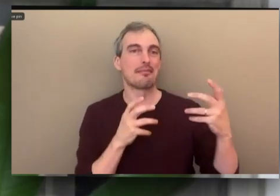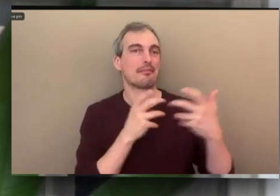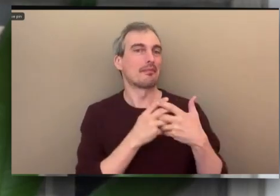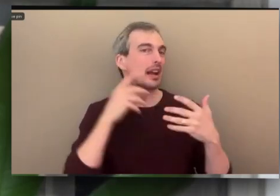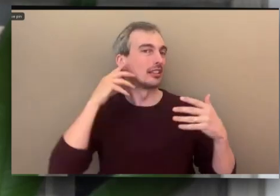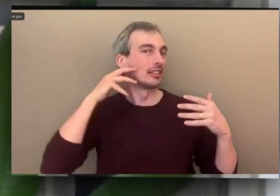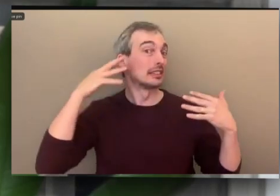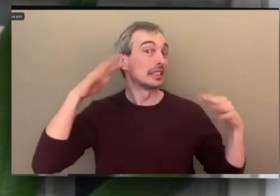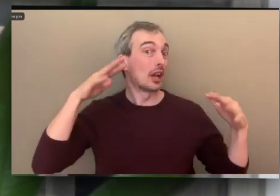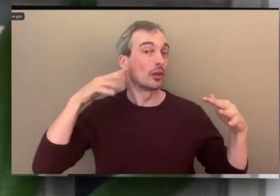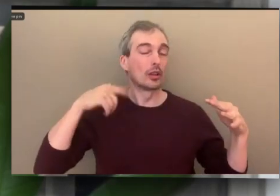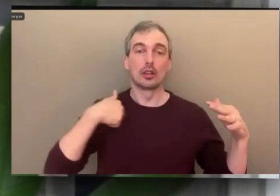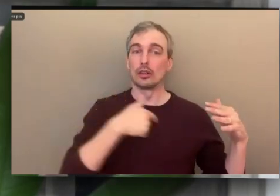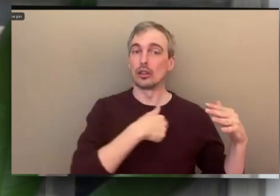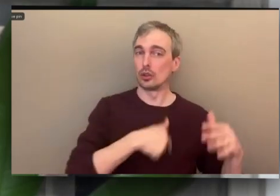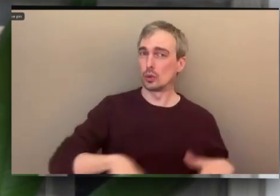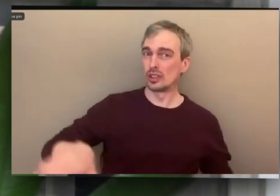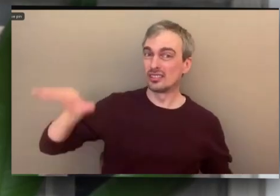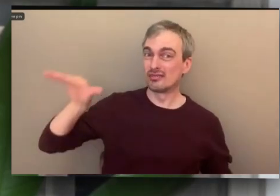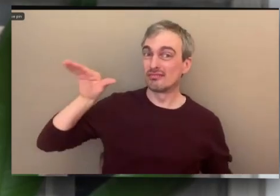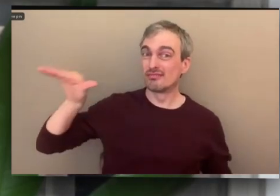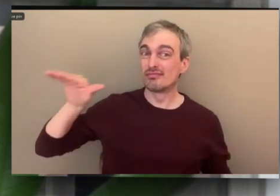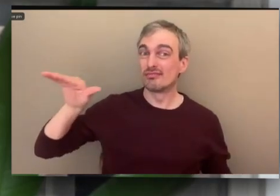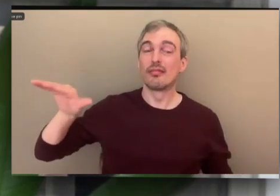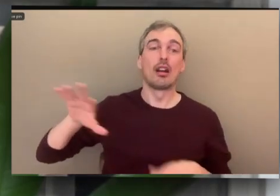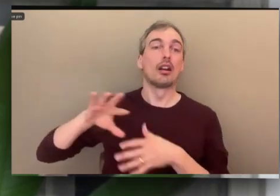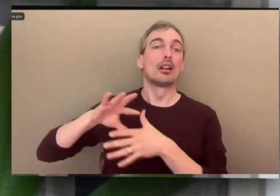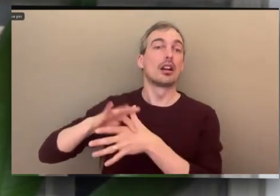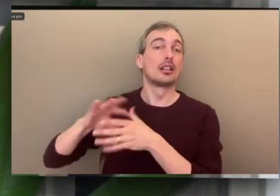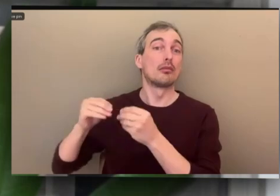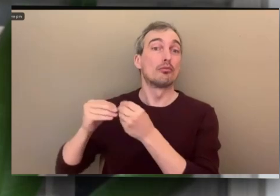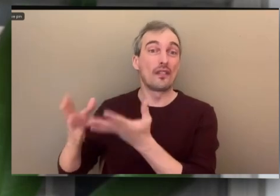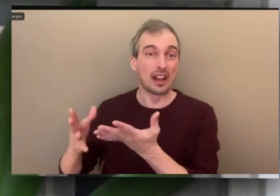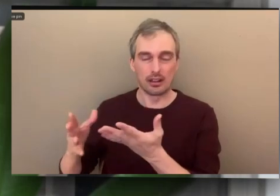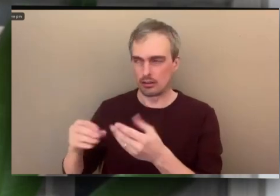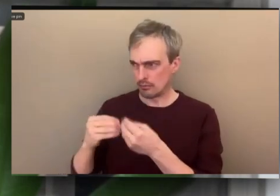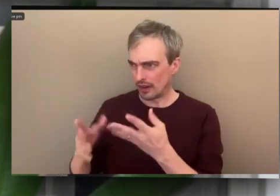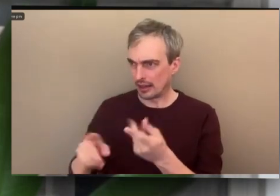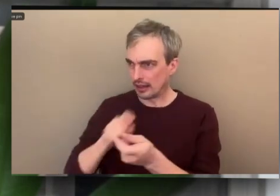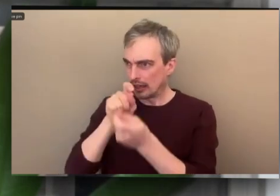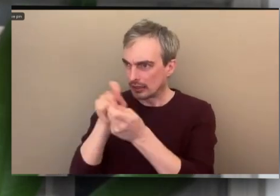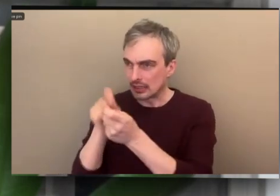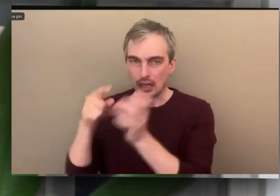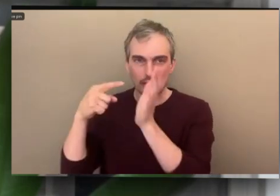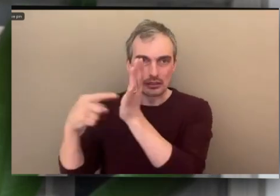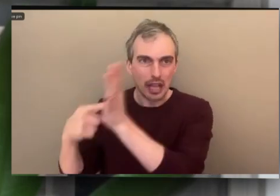the exact examples, and guess what? They were really happy we went to them. They had no idea. So...